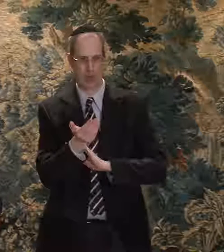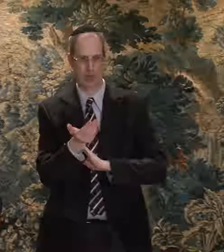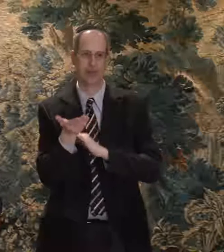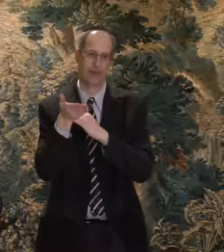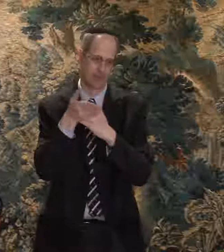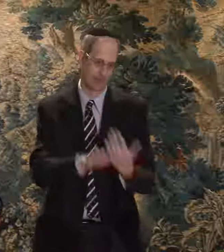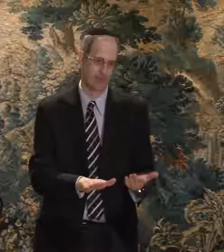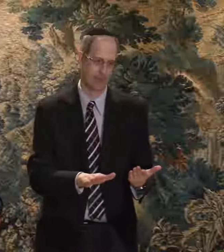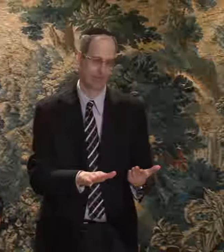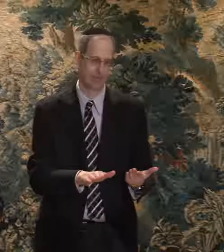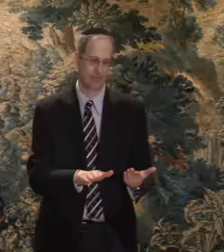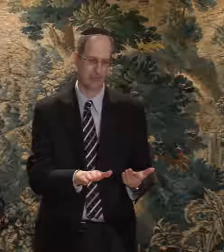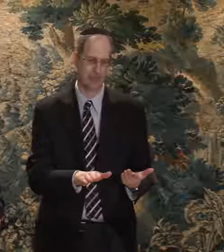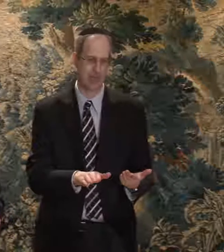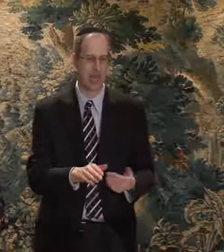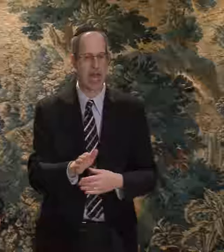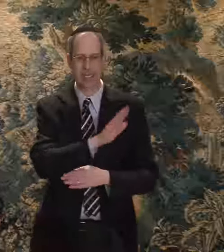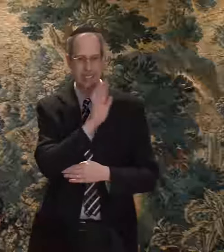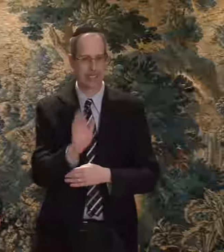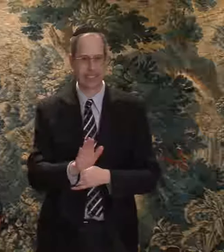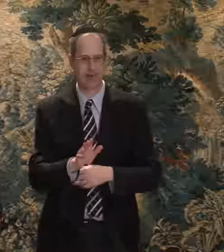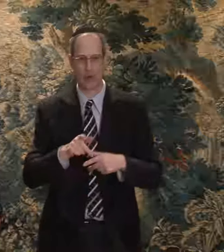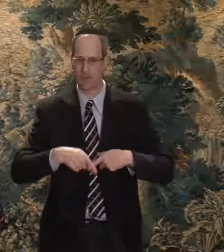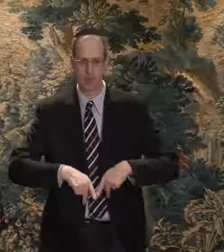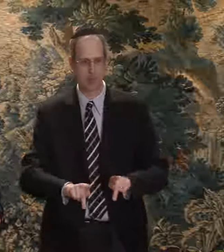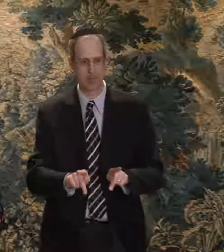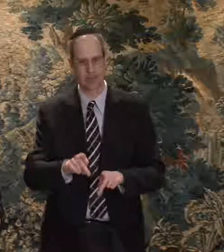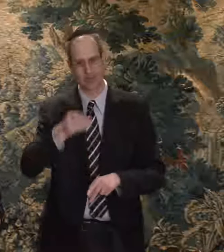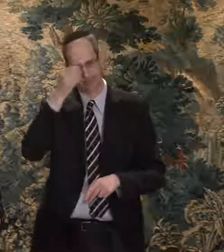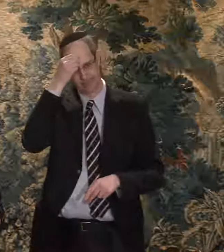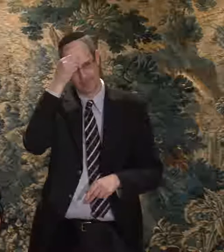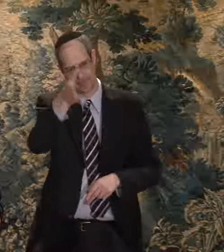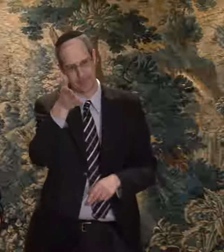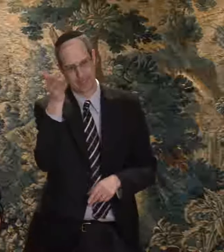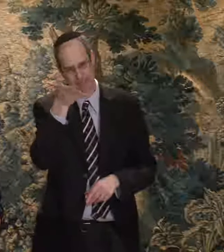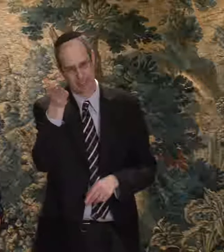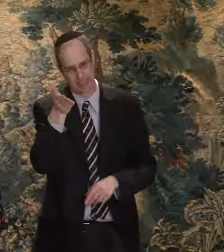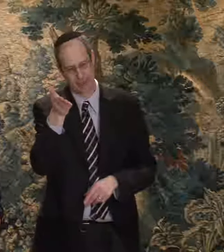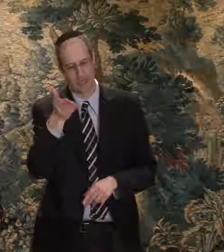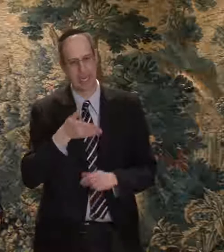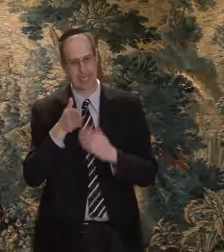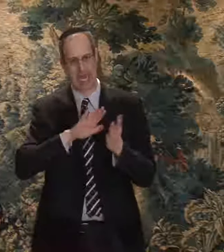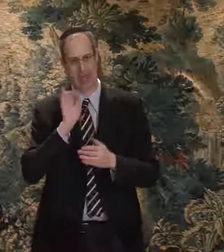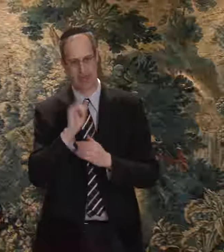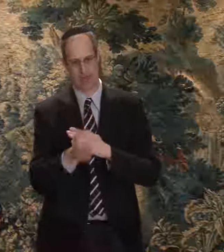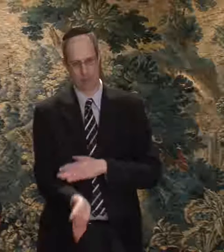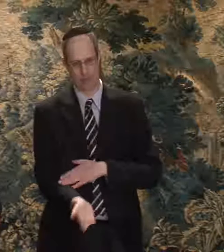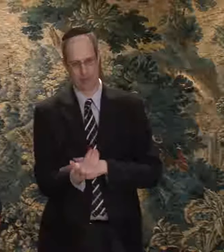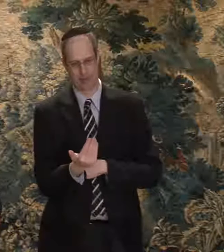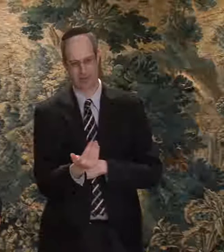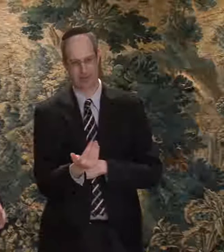and he never got a chance to give that speech he died that morning and of